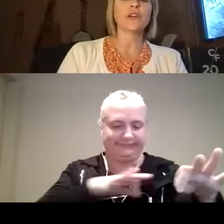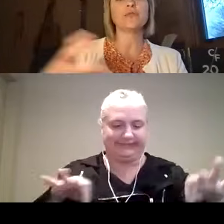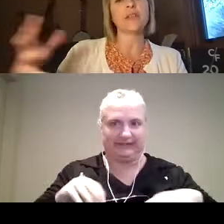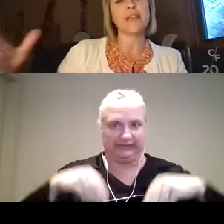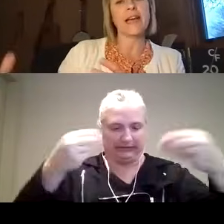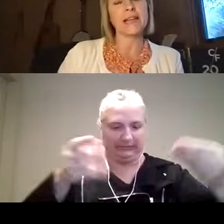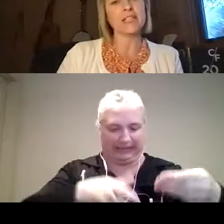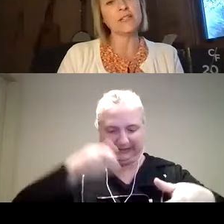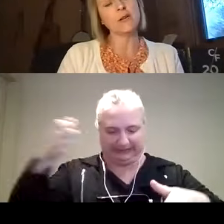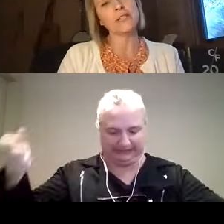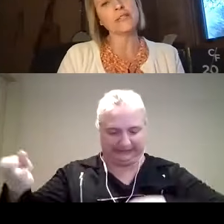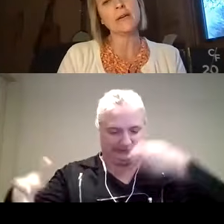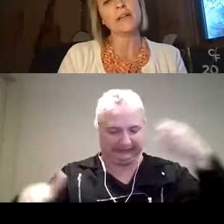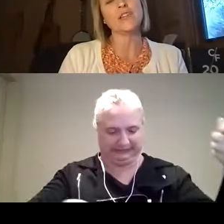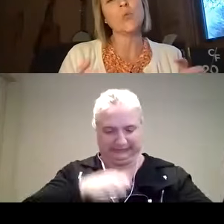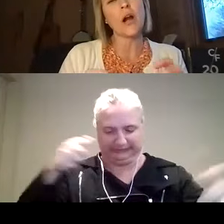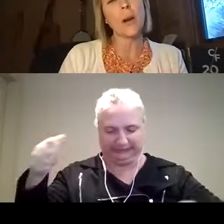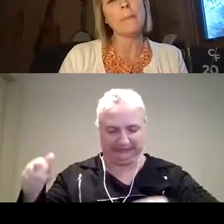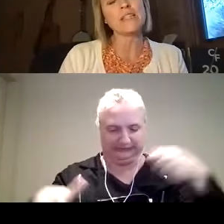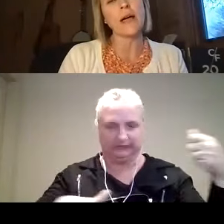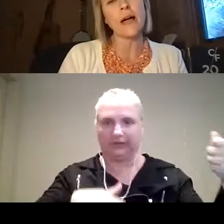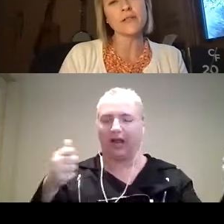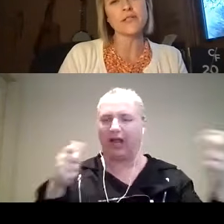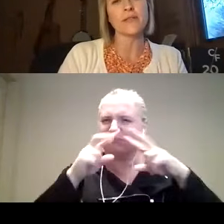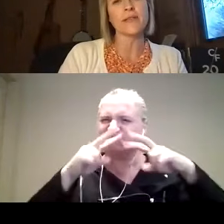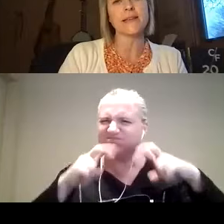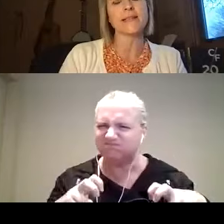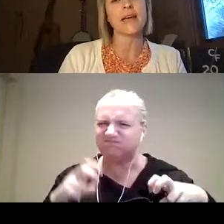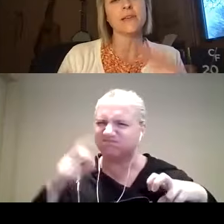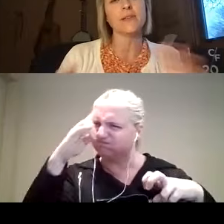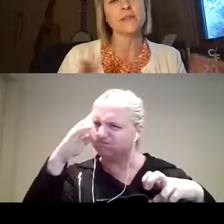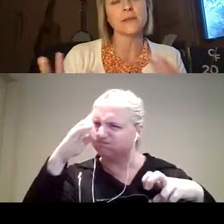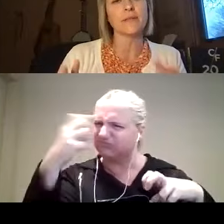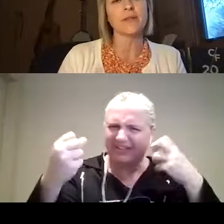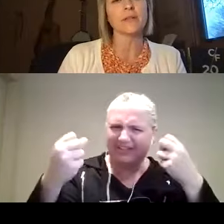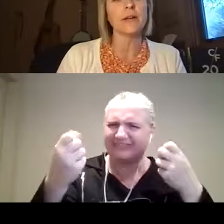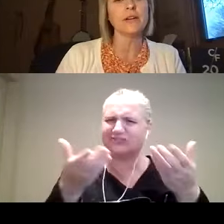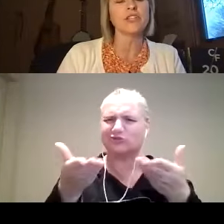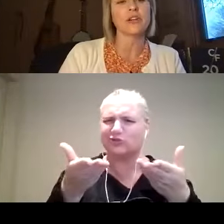to really kinda deal down into what are mental health services, I used some of the literature